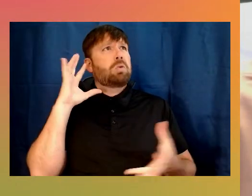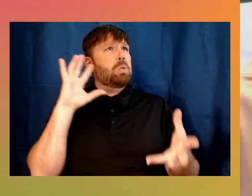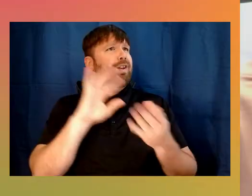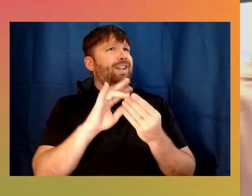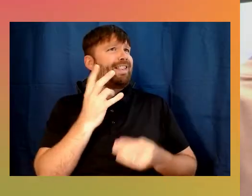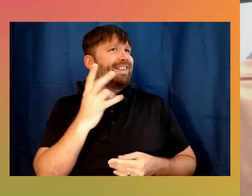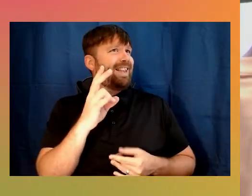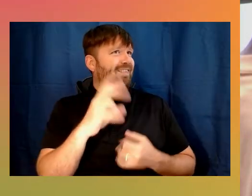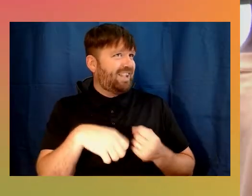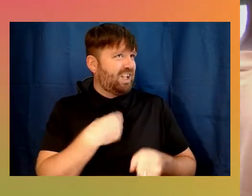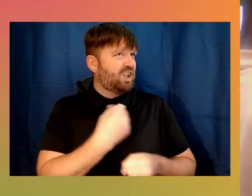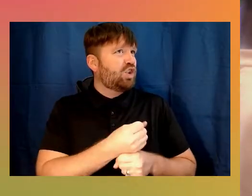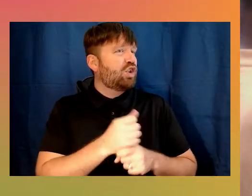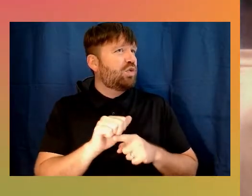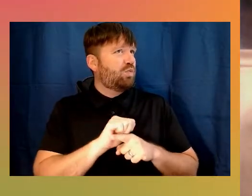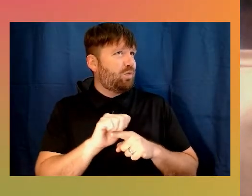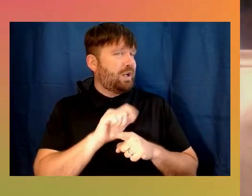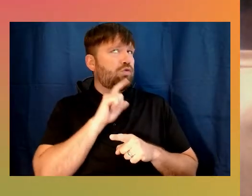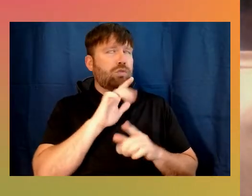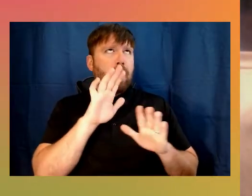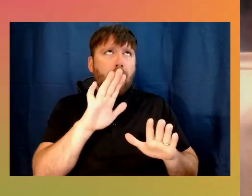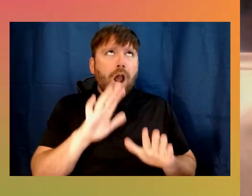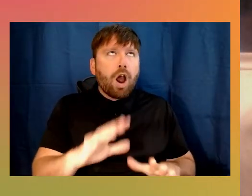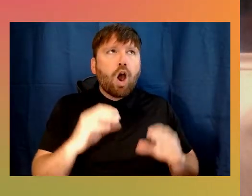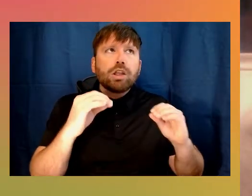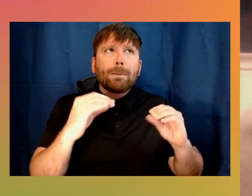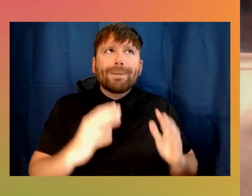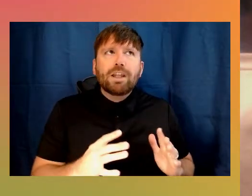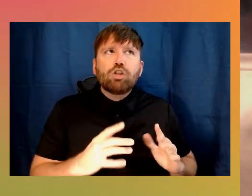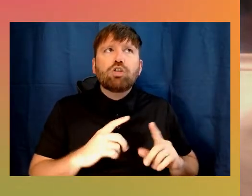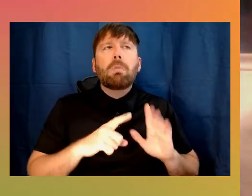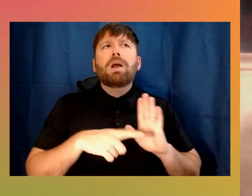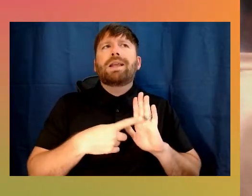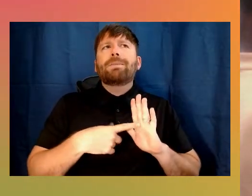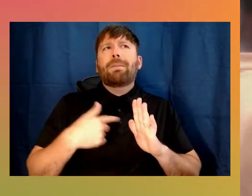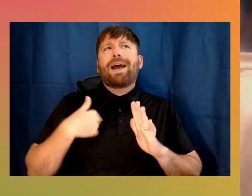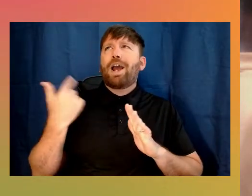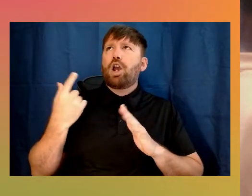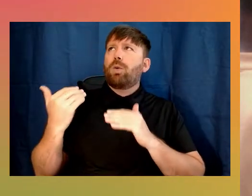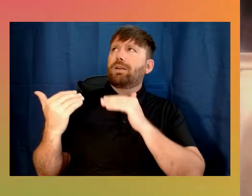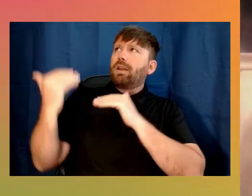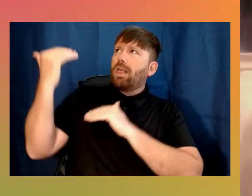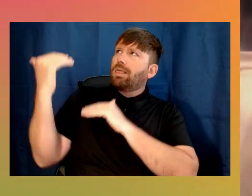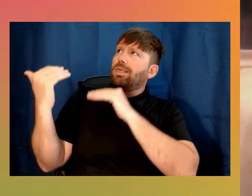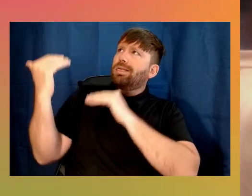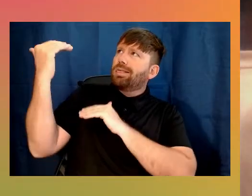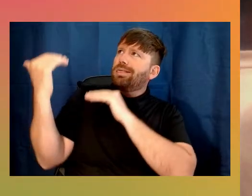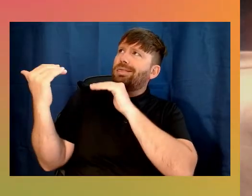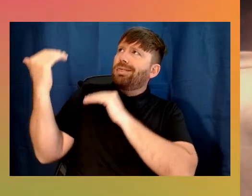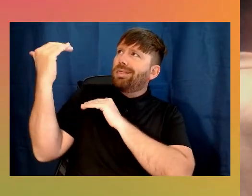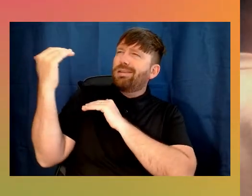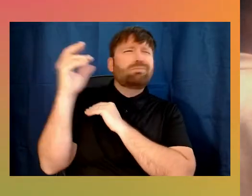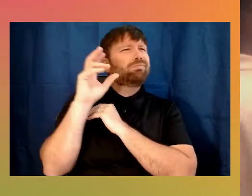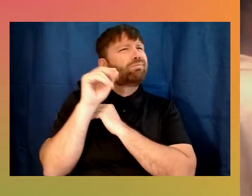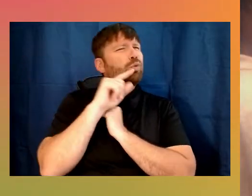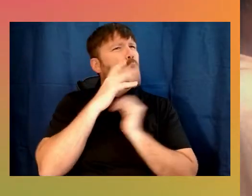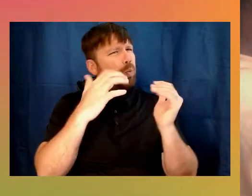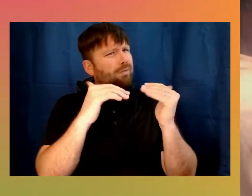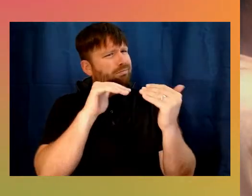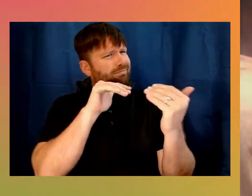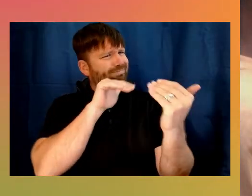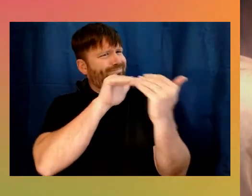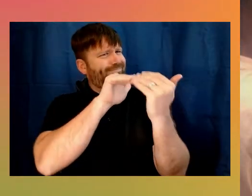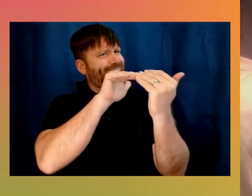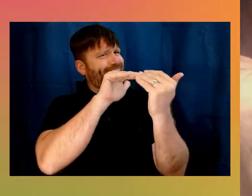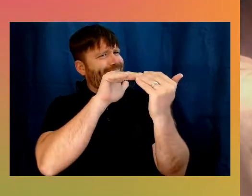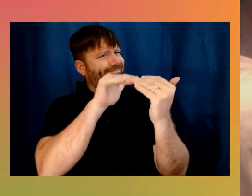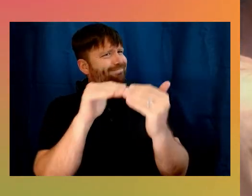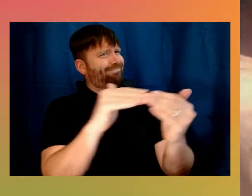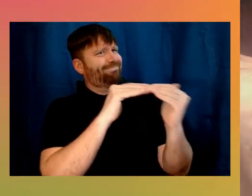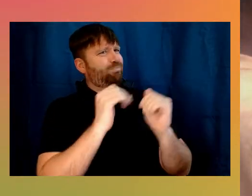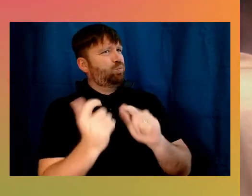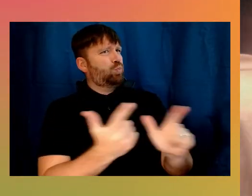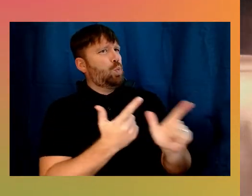WE'RE IN THIS TOGETHER.